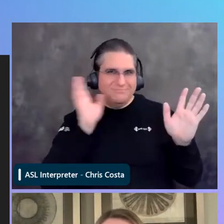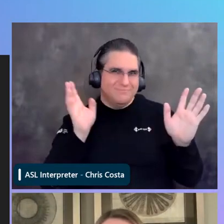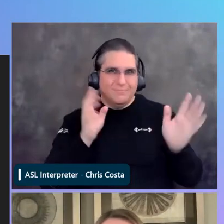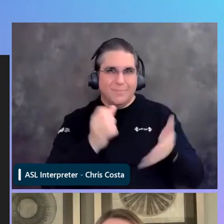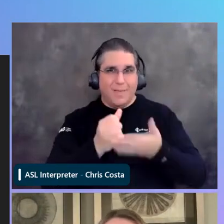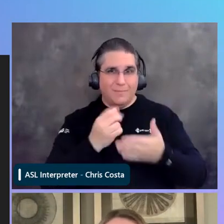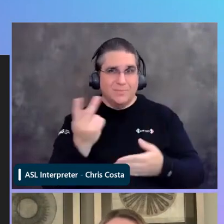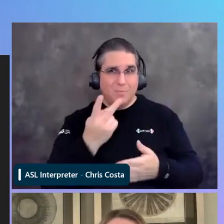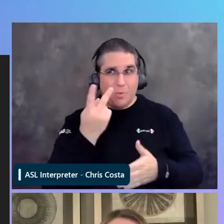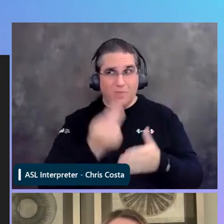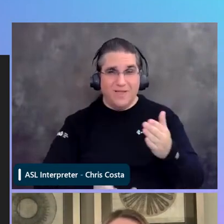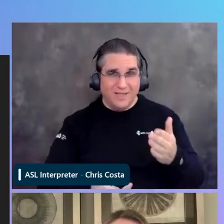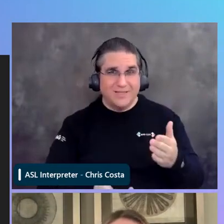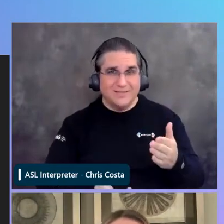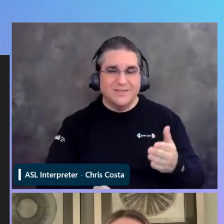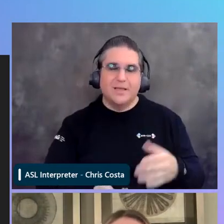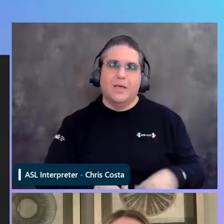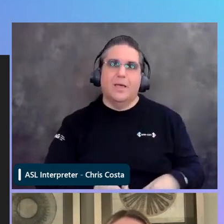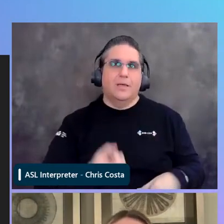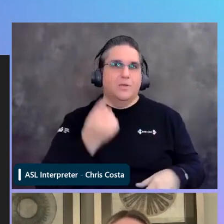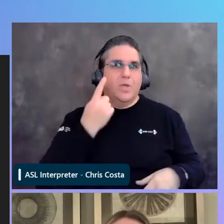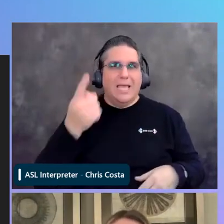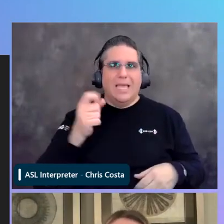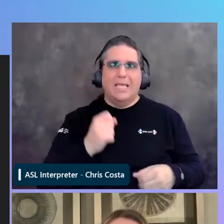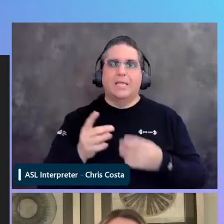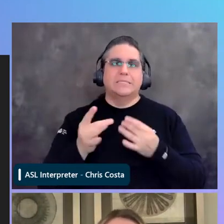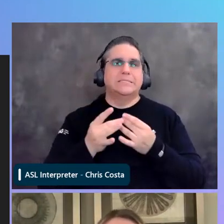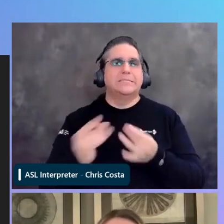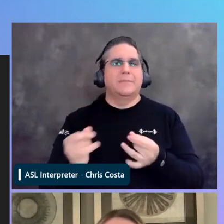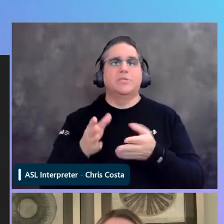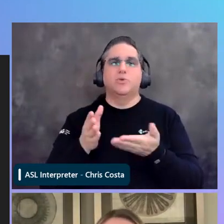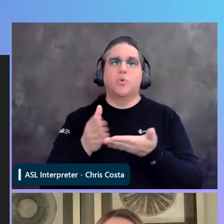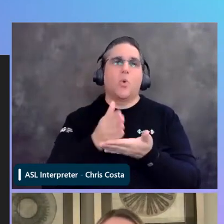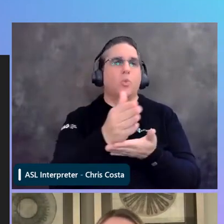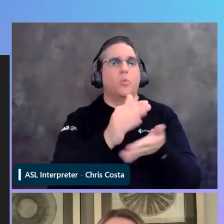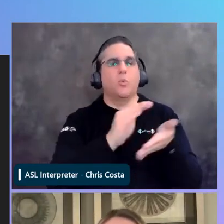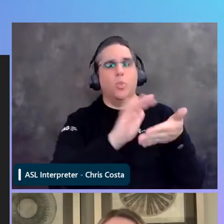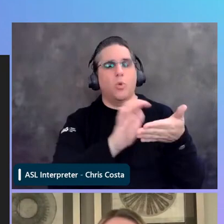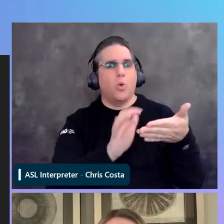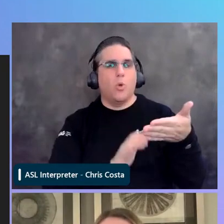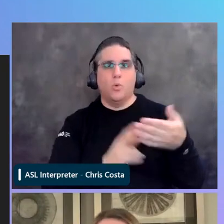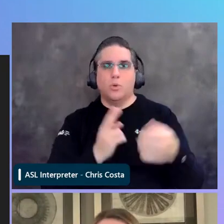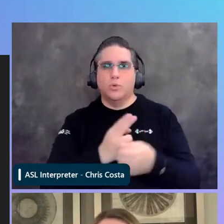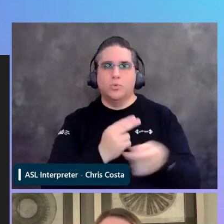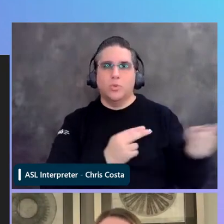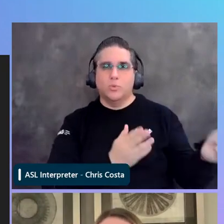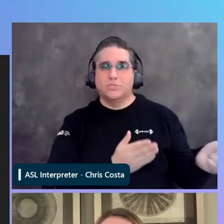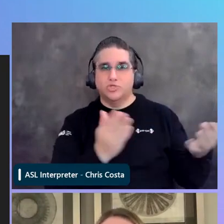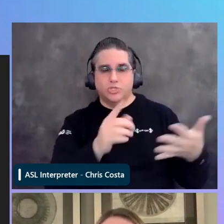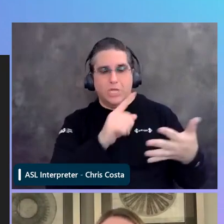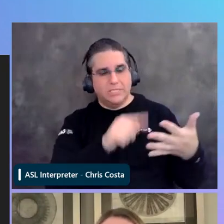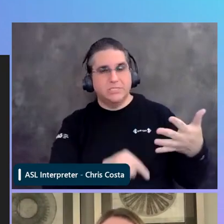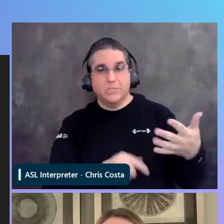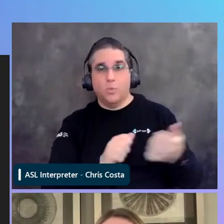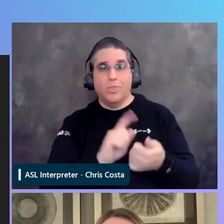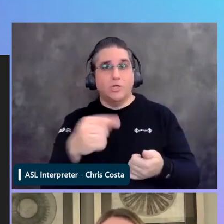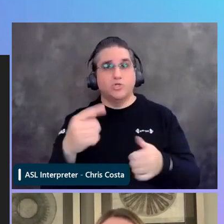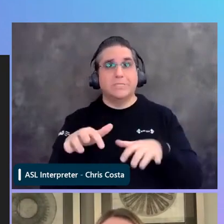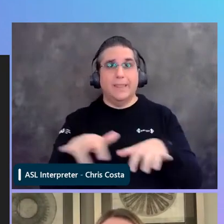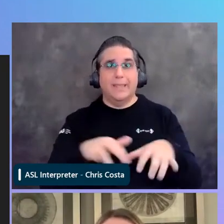he can seamlessly navigate the code and you can utilize GitHub Copilot suggestions using only those keyboard commands. Um,